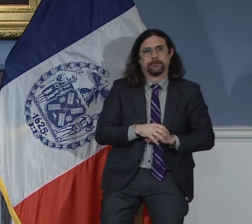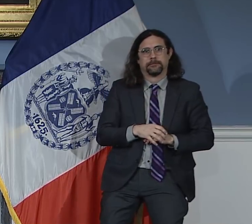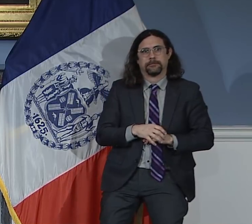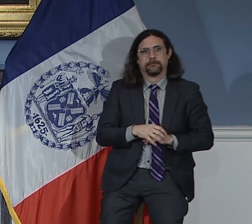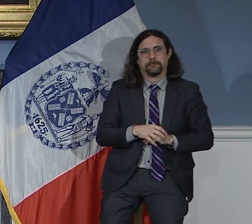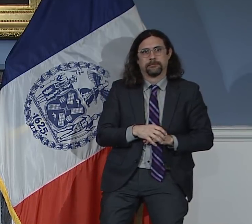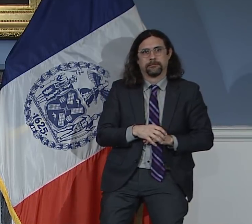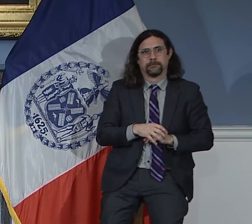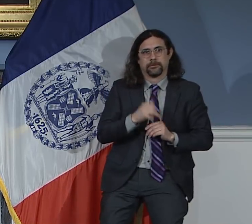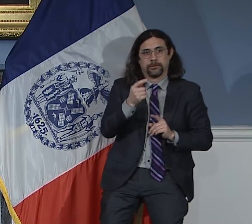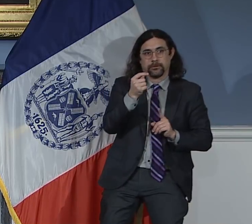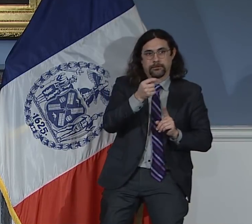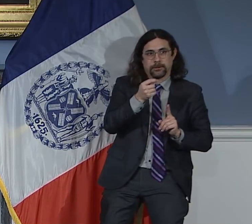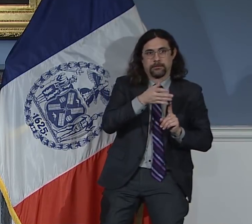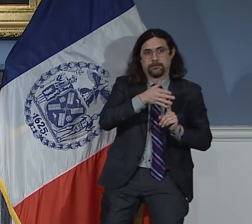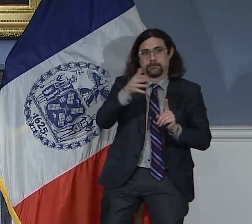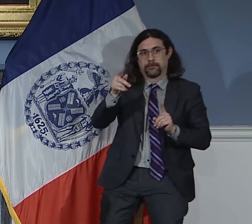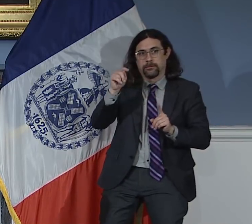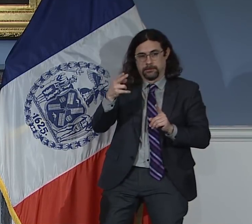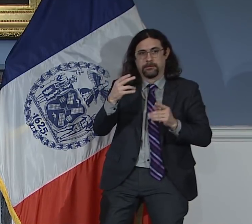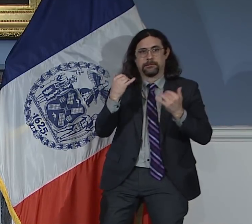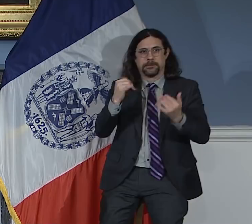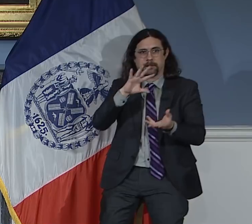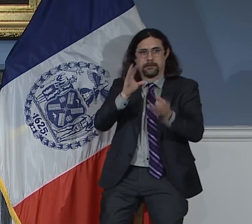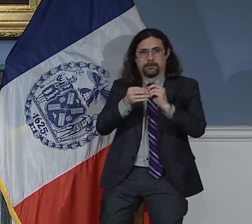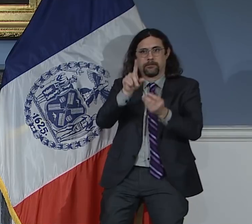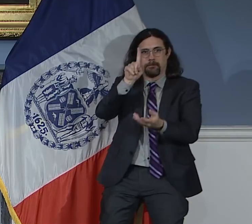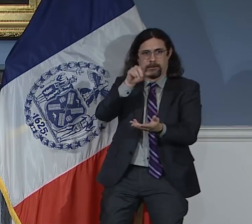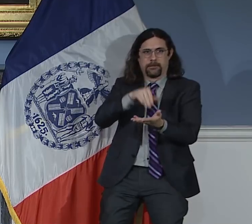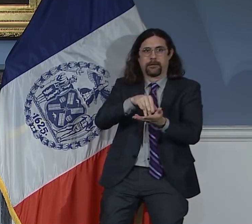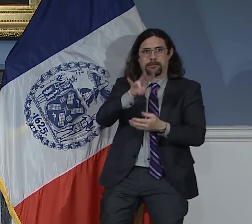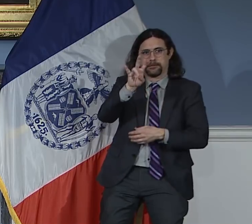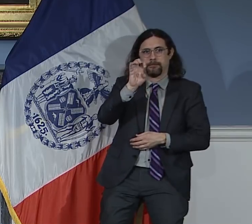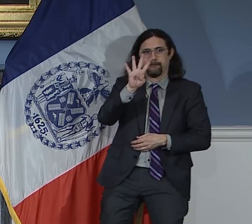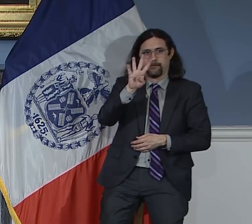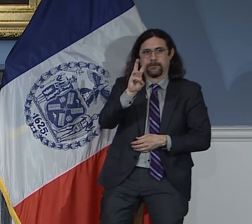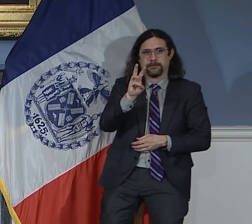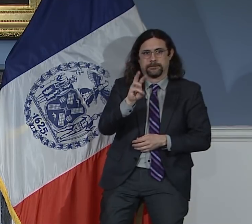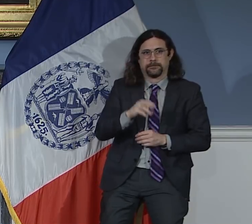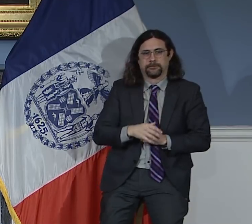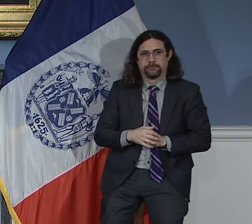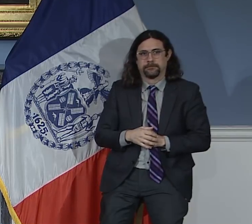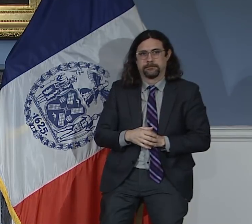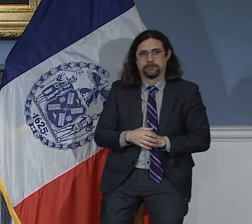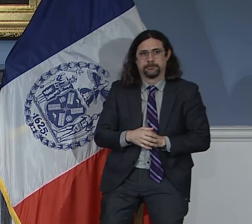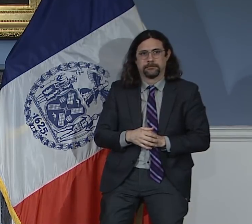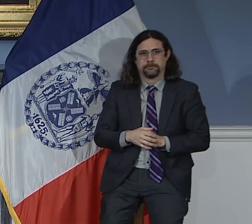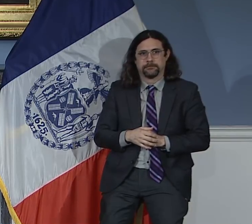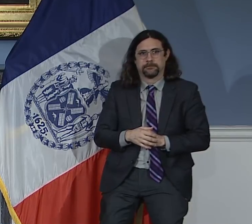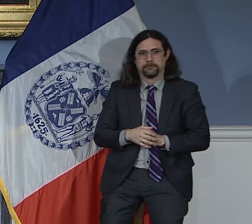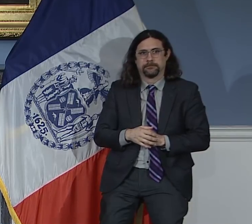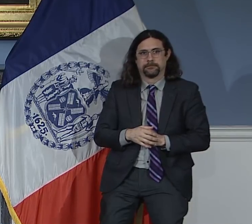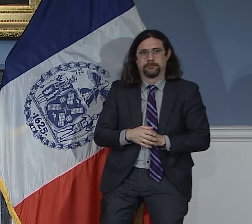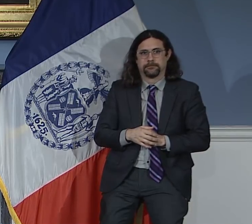TODAY, THURSDAY, ASF O TODAY 1,746 HEALTH CARE PROFESSIONALS HAVE STEPPED